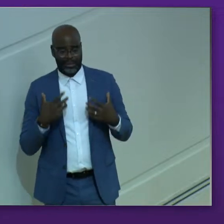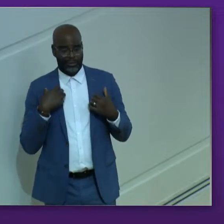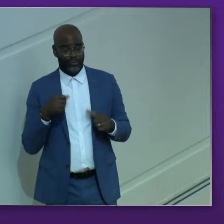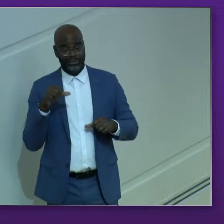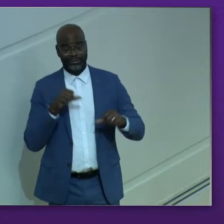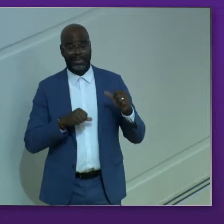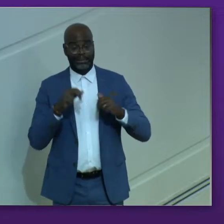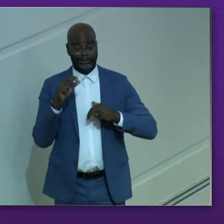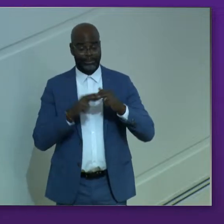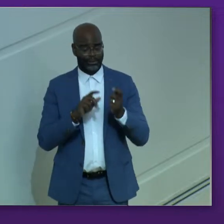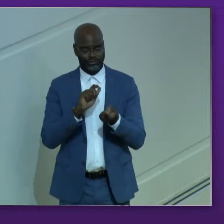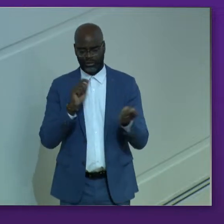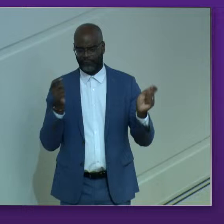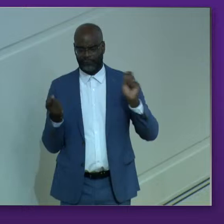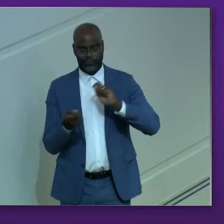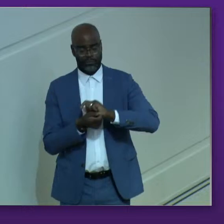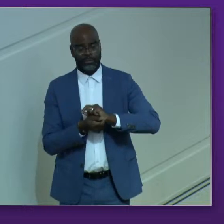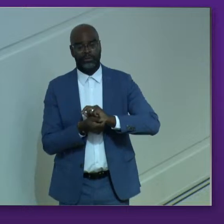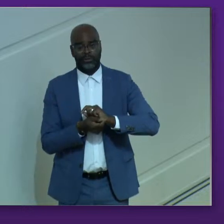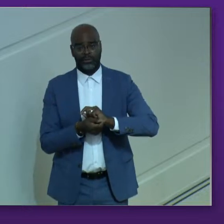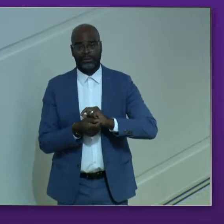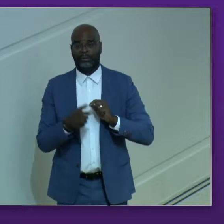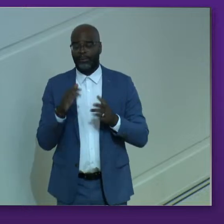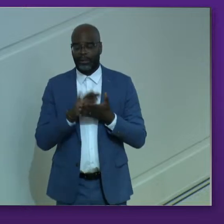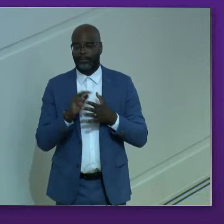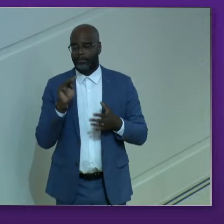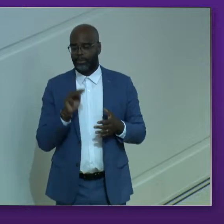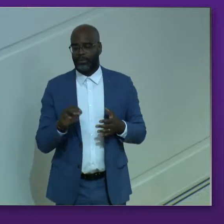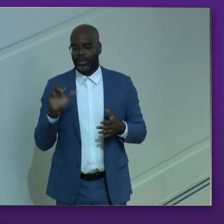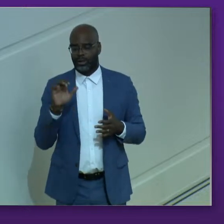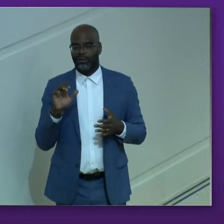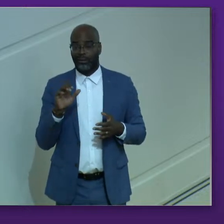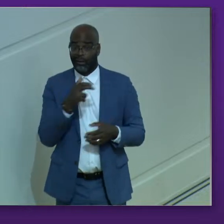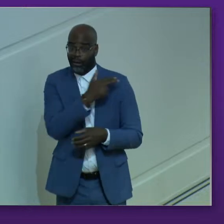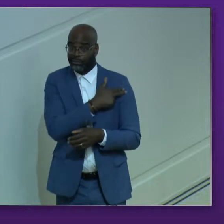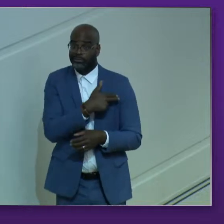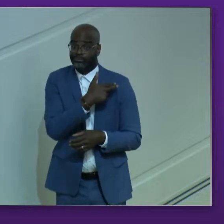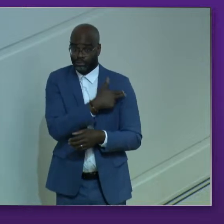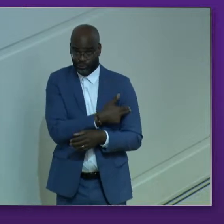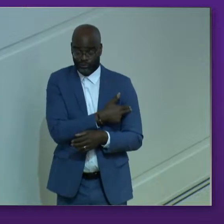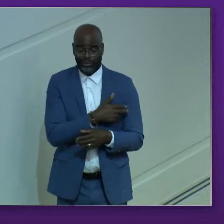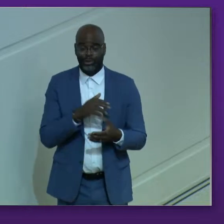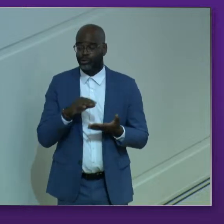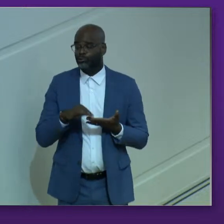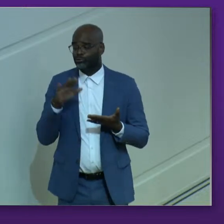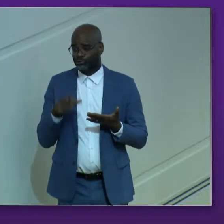INCIDENT DRILL TEAM HEALTH SCIENCES MASS COUNSELED THE